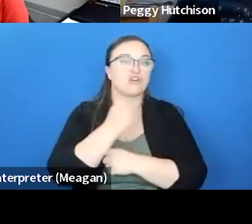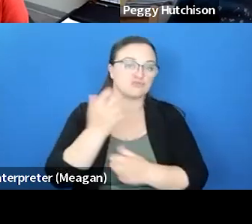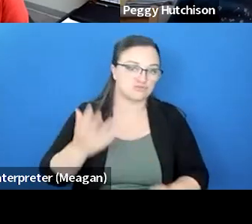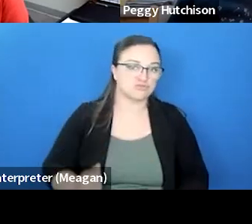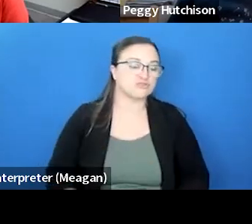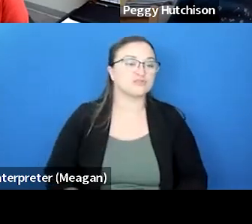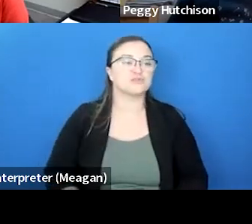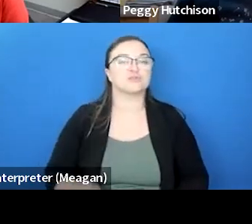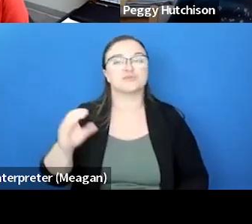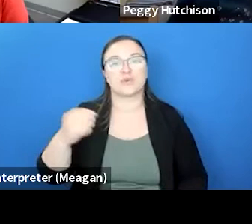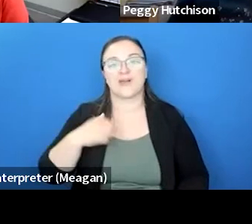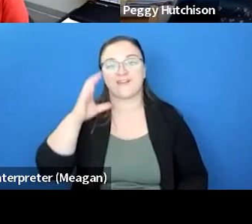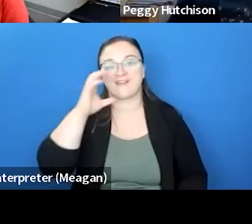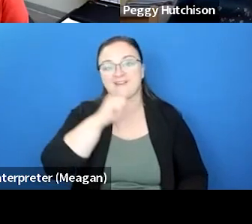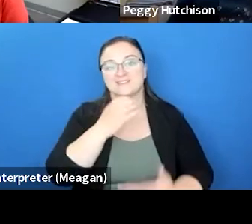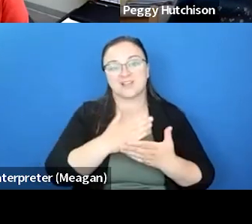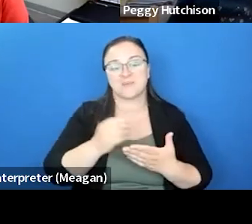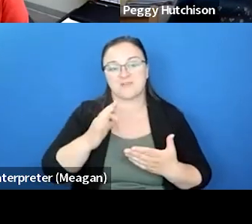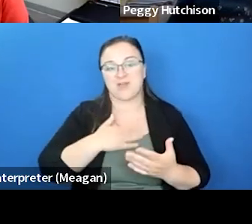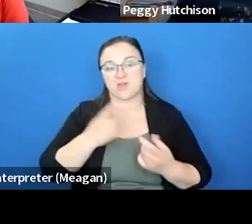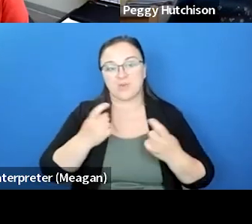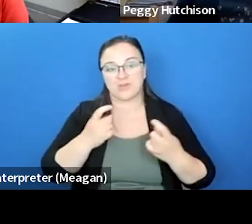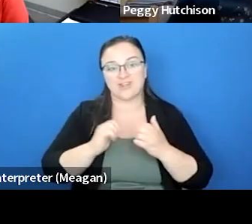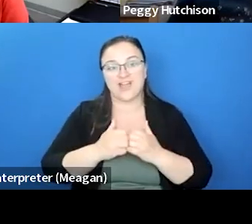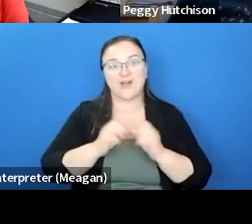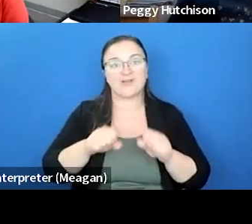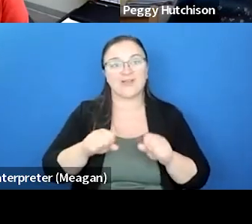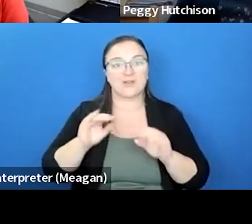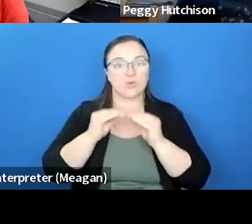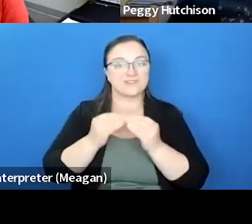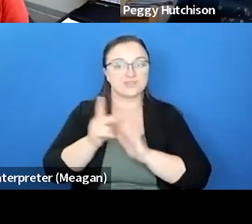some of the questions I have are around how can organizational policy help with that?